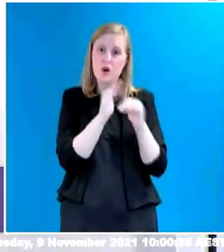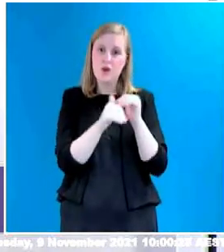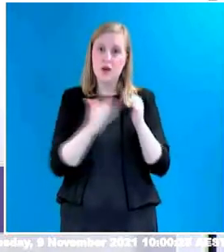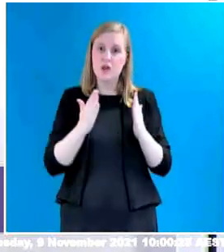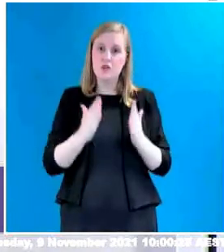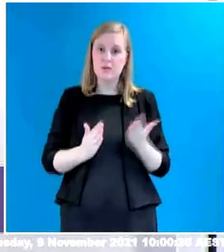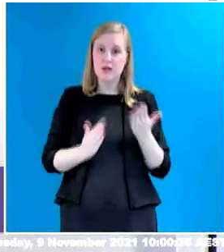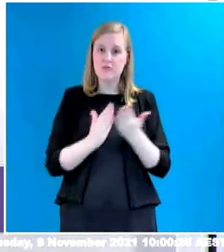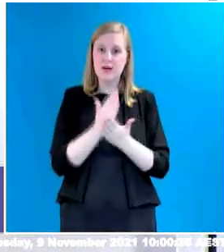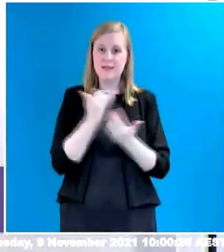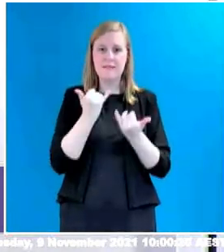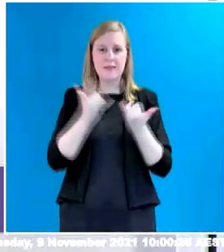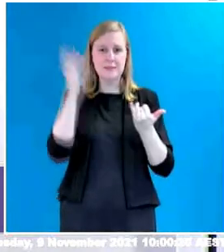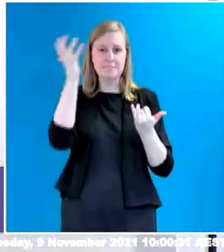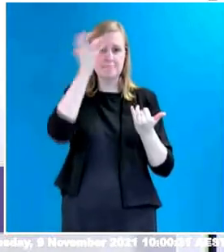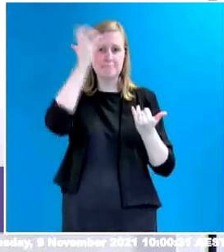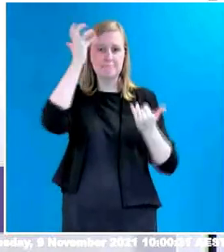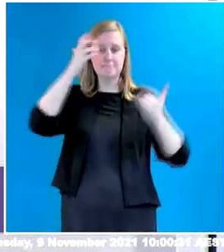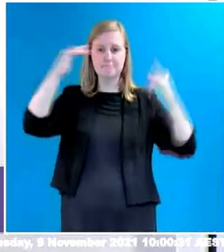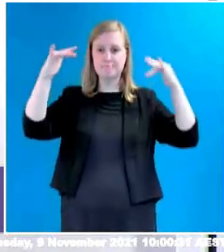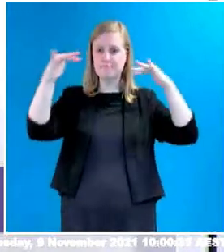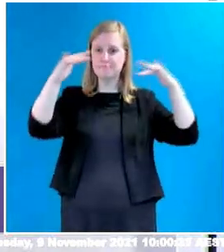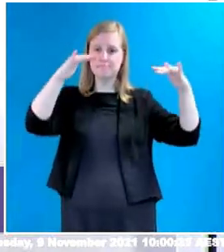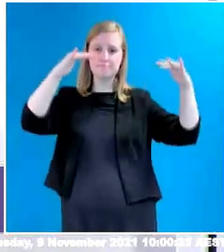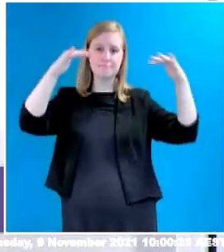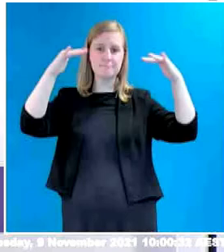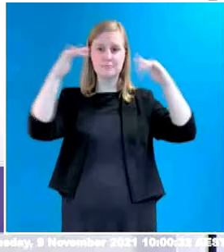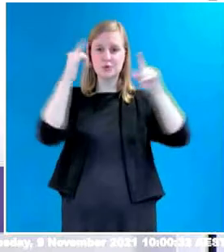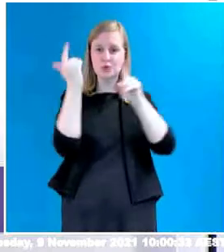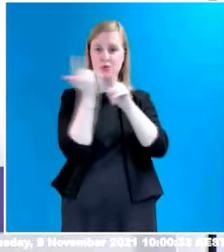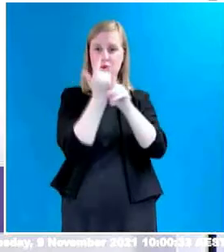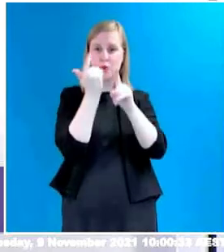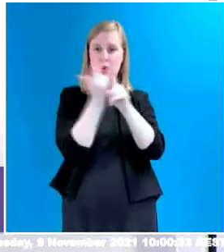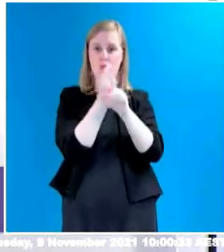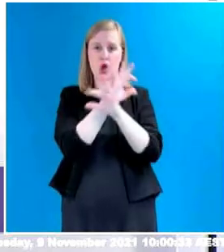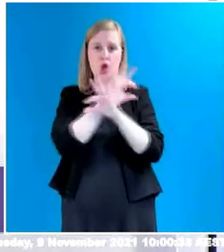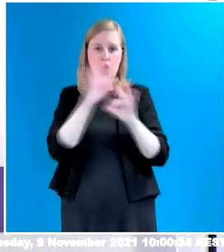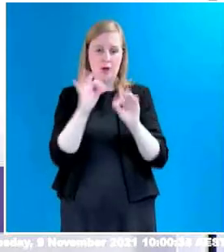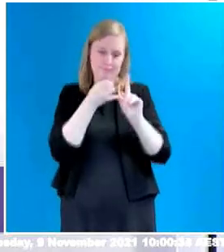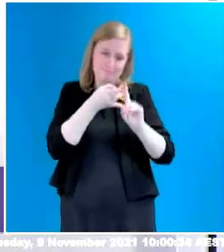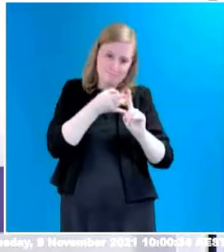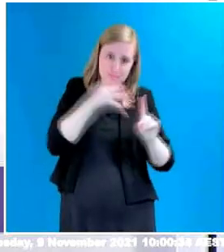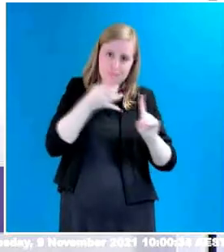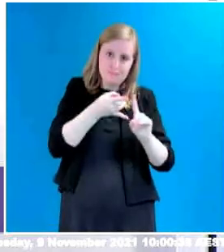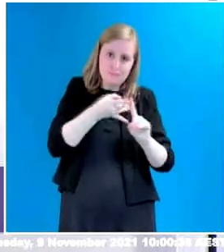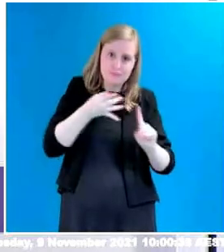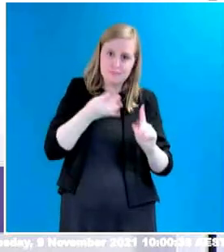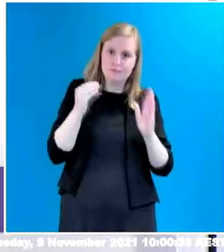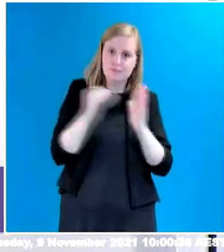how they might apply? Has that been a challenge in the ACT in terms of understanding